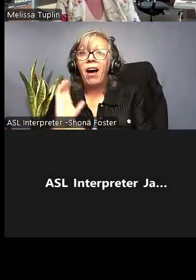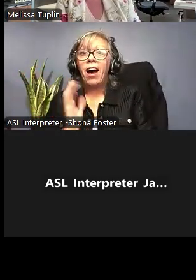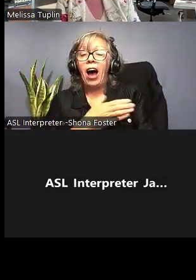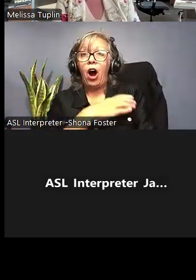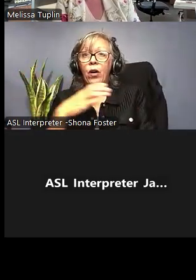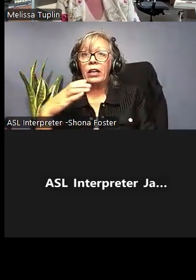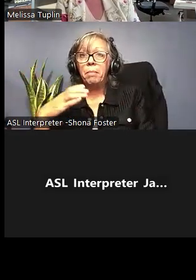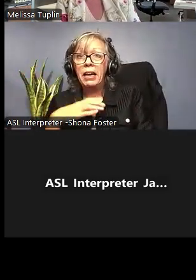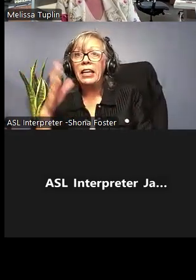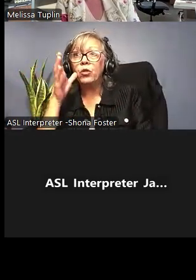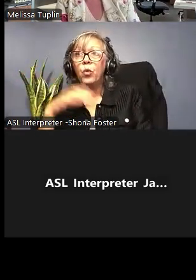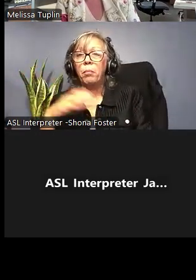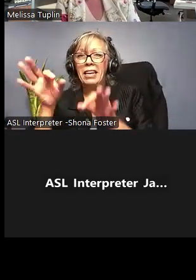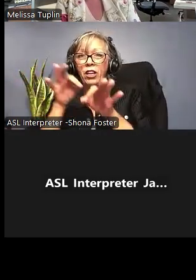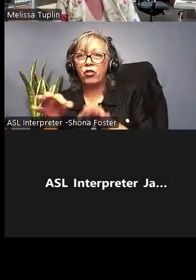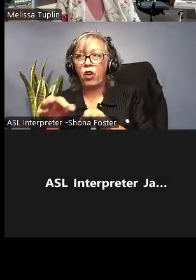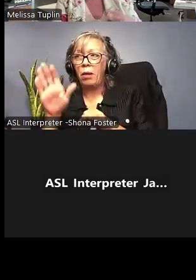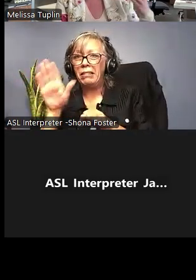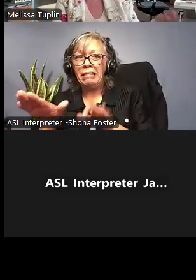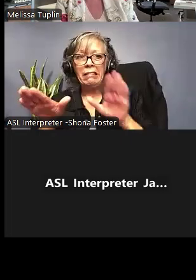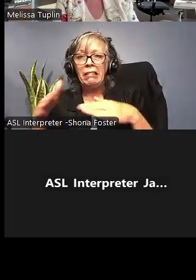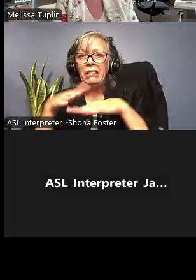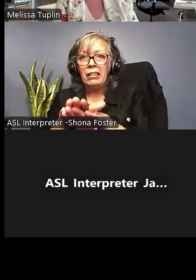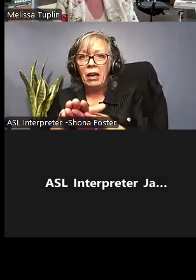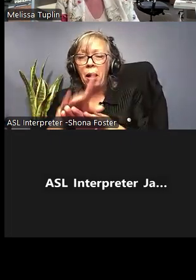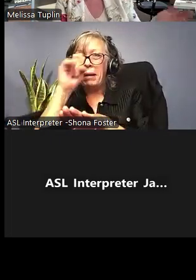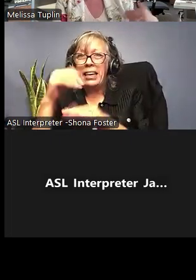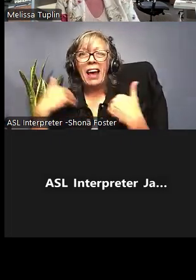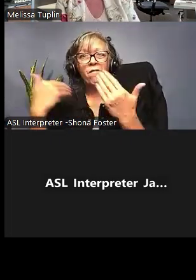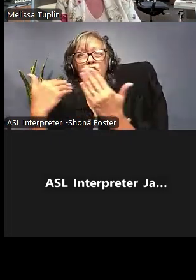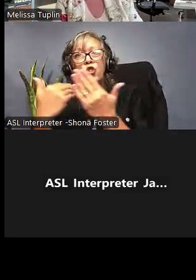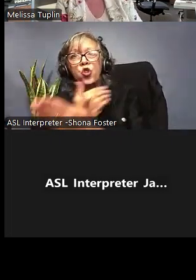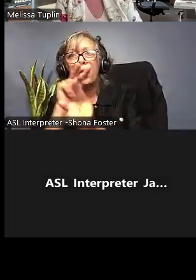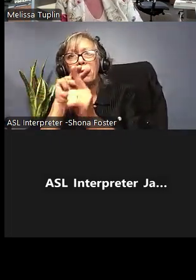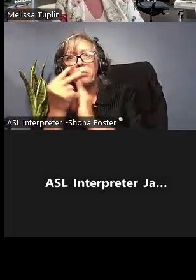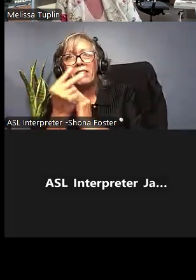terms to ensure that there is a mix of new perspectives and assessors who have discussed